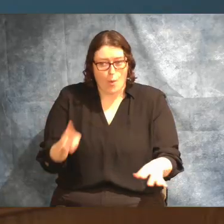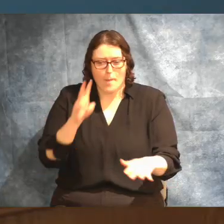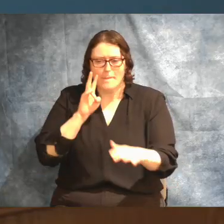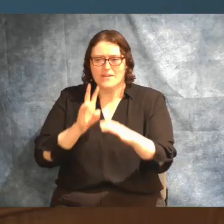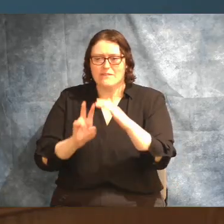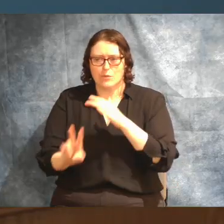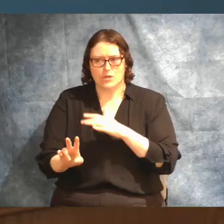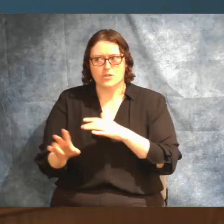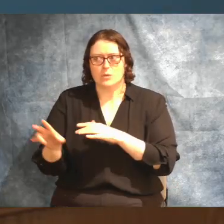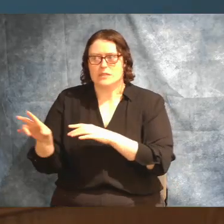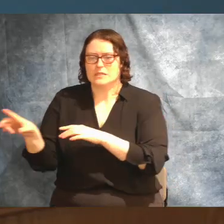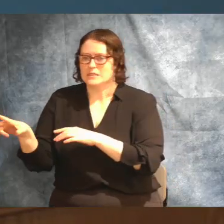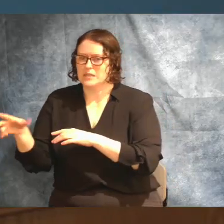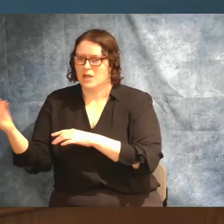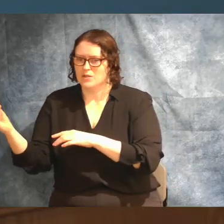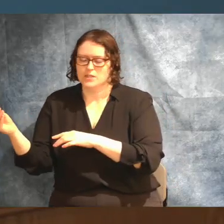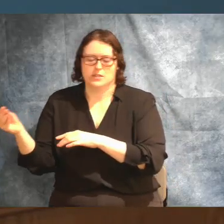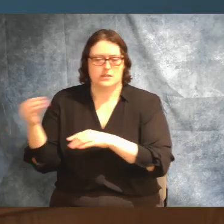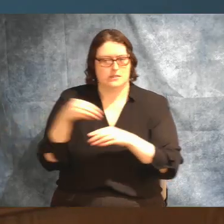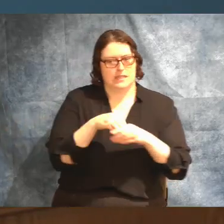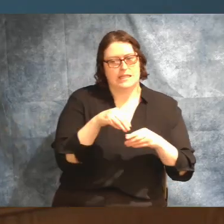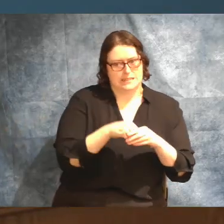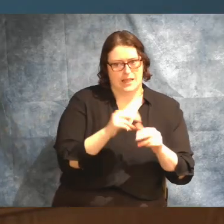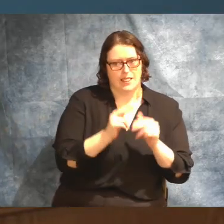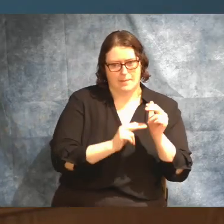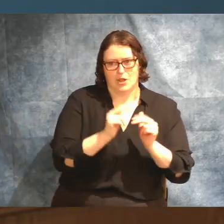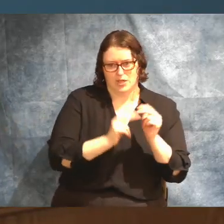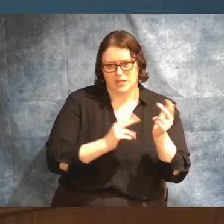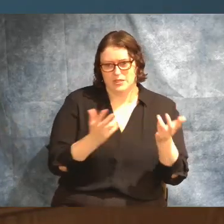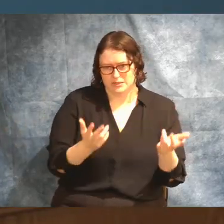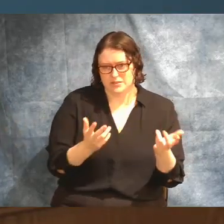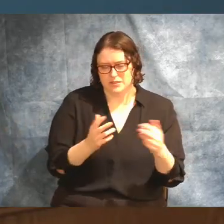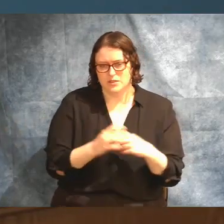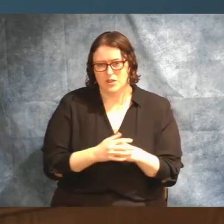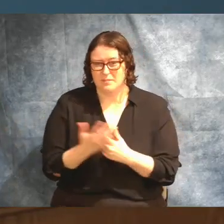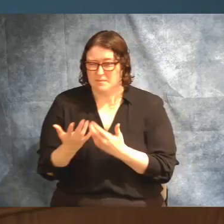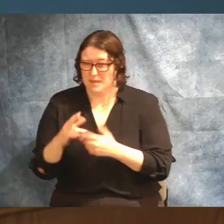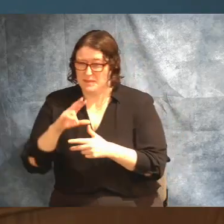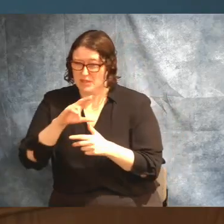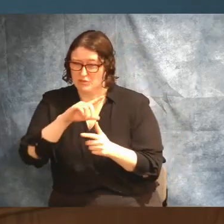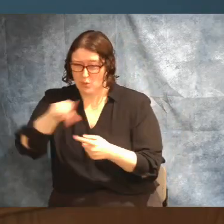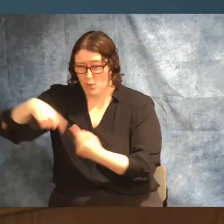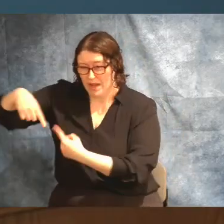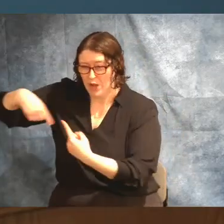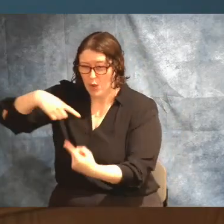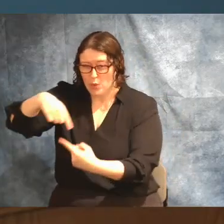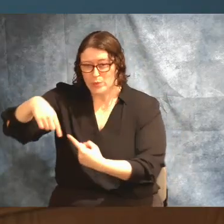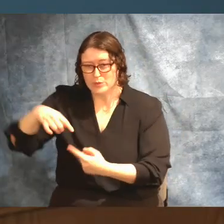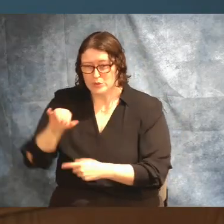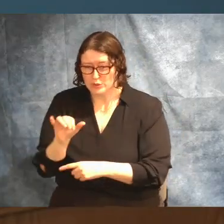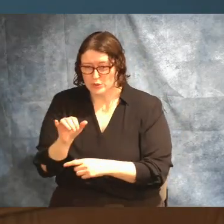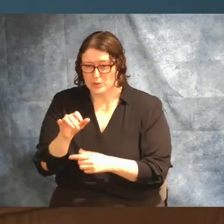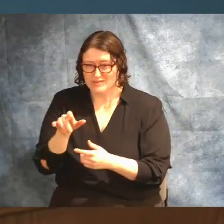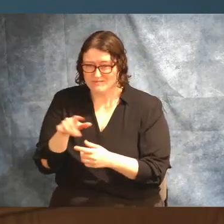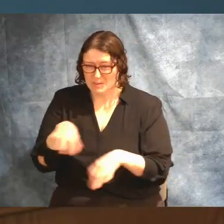saying in our own emergency people. And a few tornadoes through primary areas, not not in this